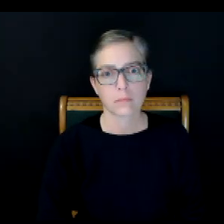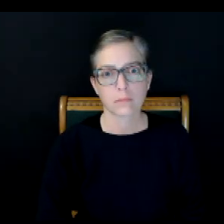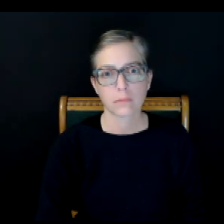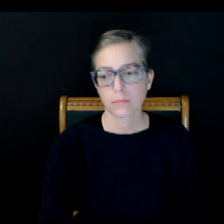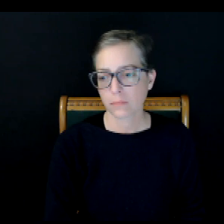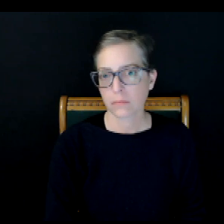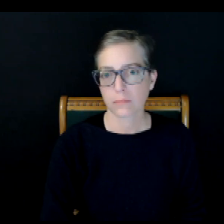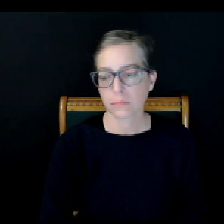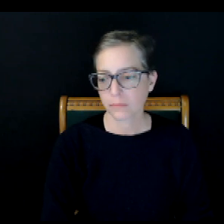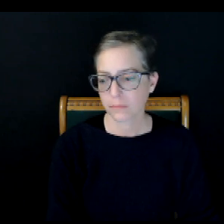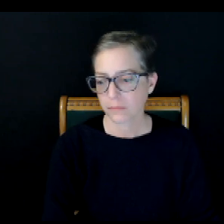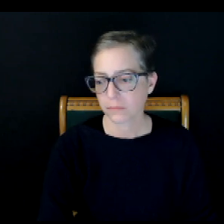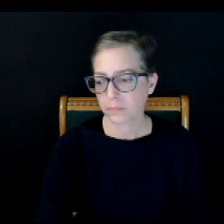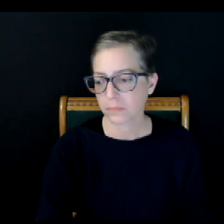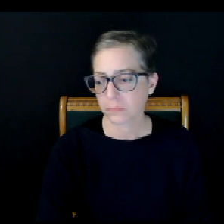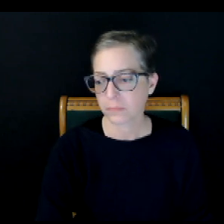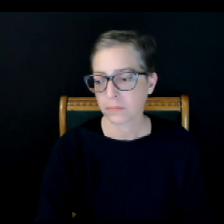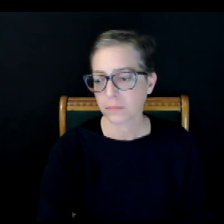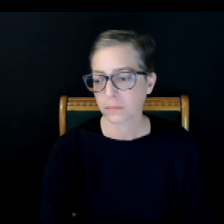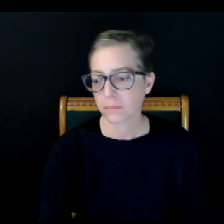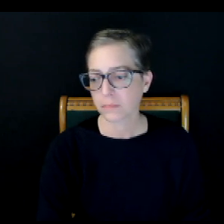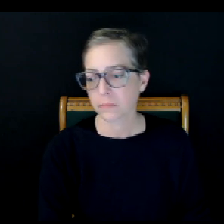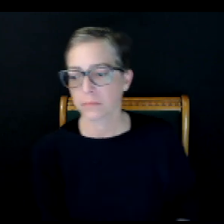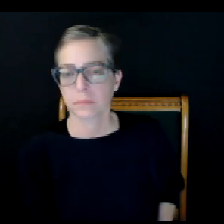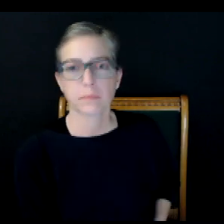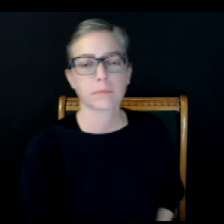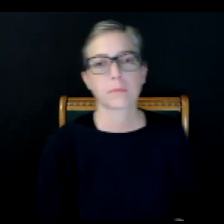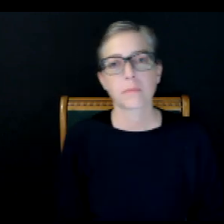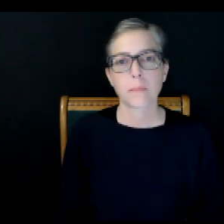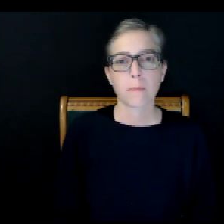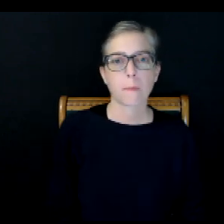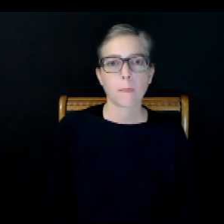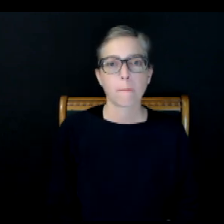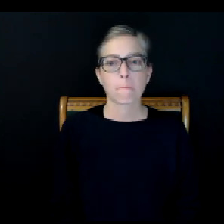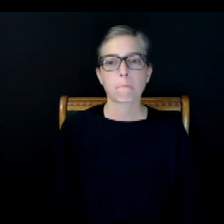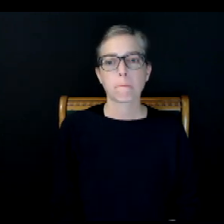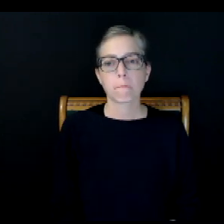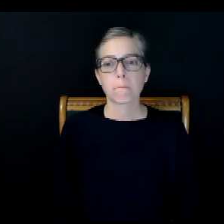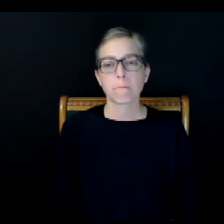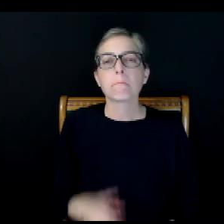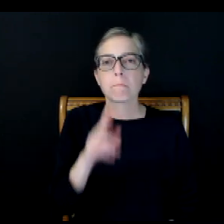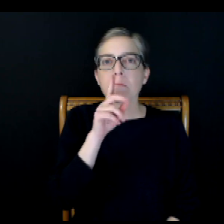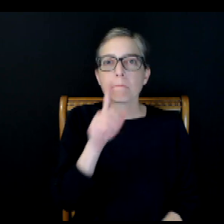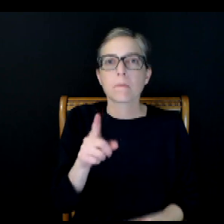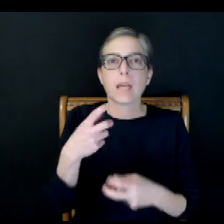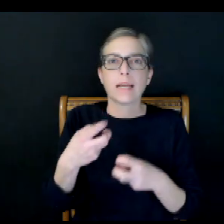It's particularly hard to look at small populations. Sometimes in our disparities work,